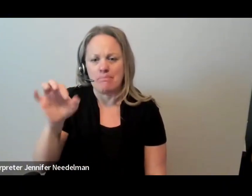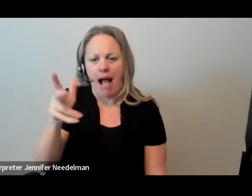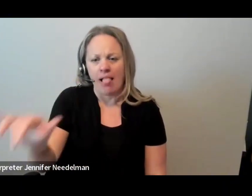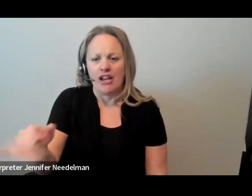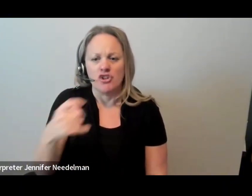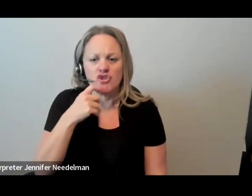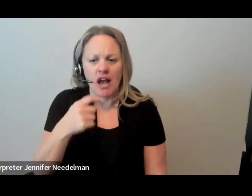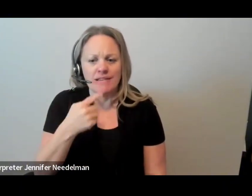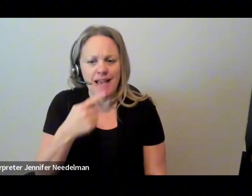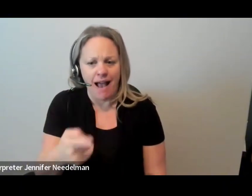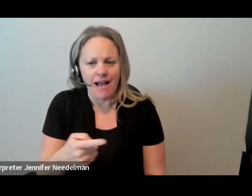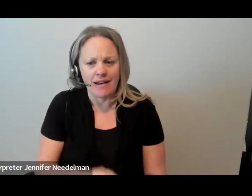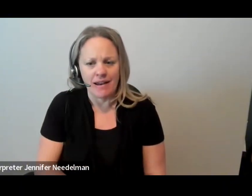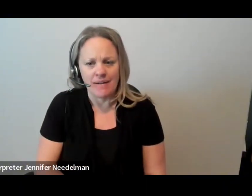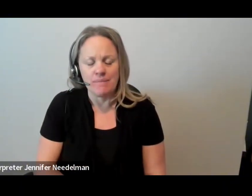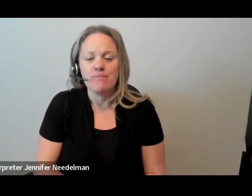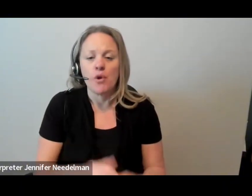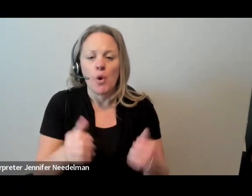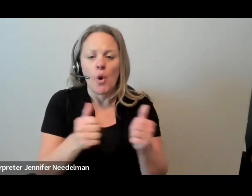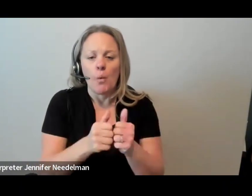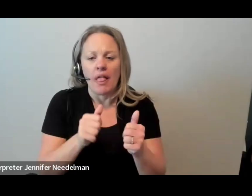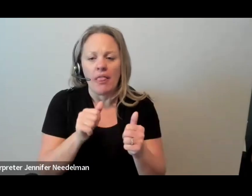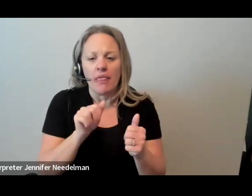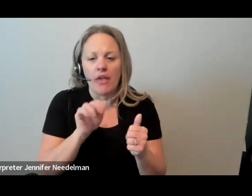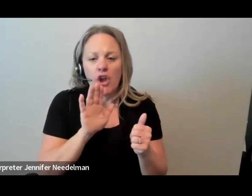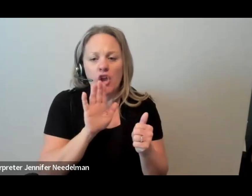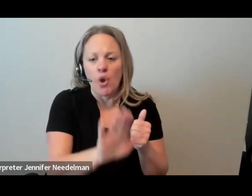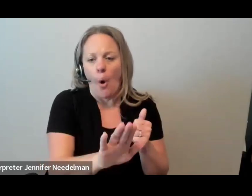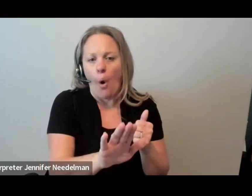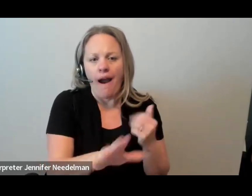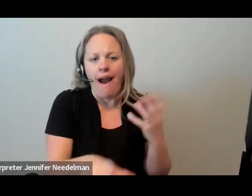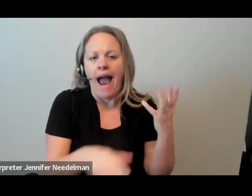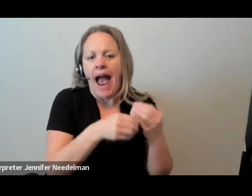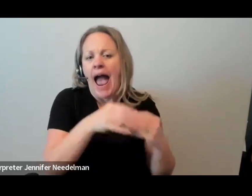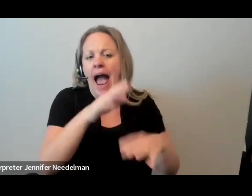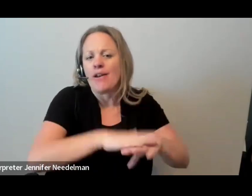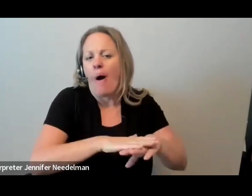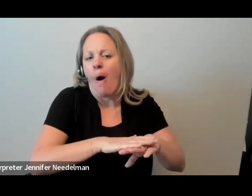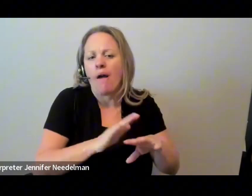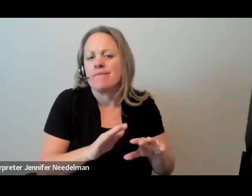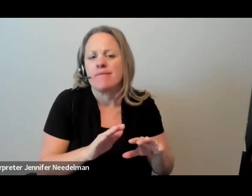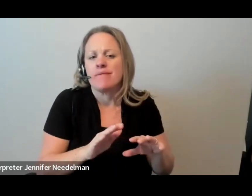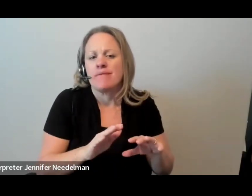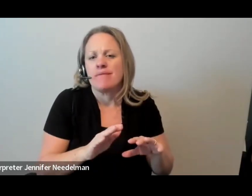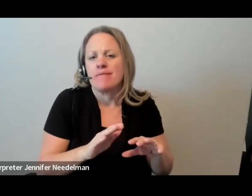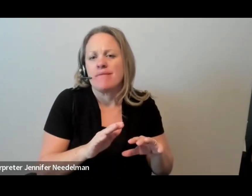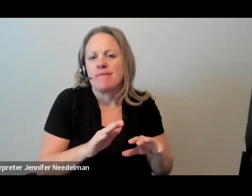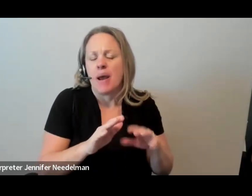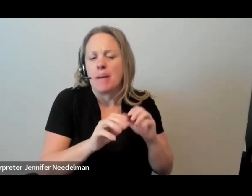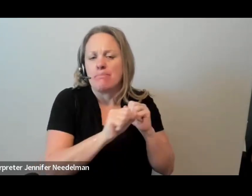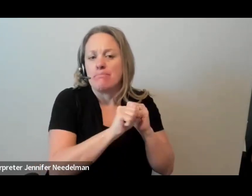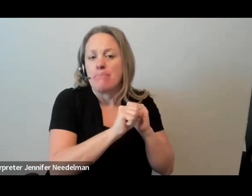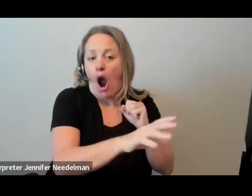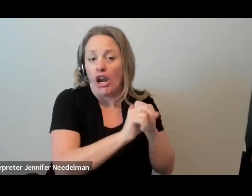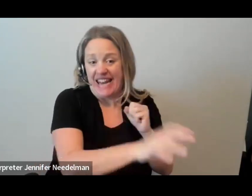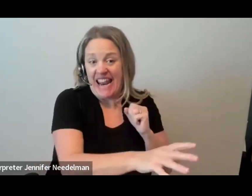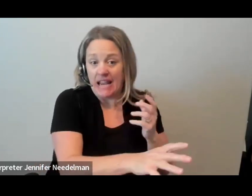with your marketing hat on, how are you thinking about Beacon? Because we know marketing takes time,